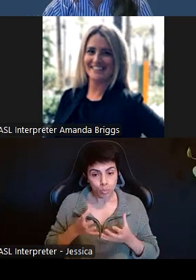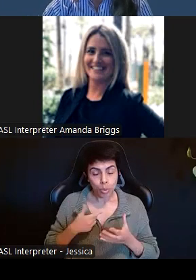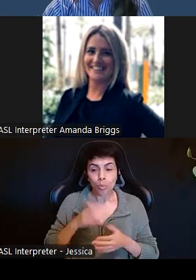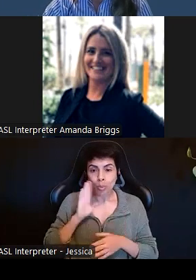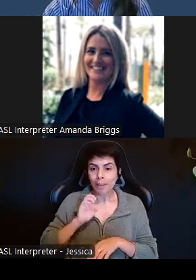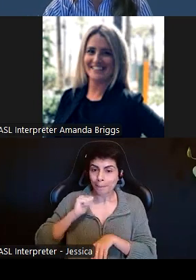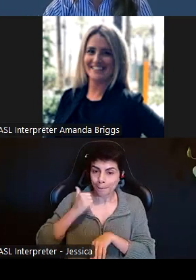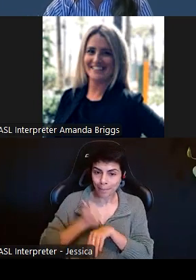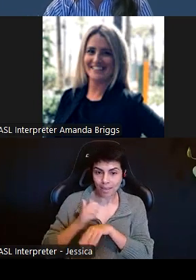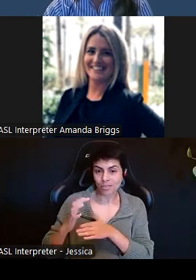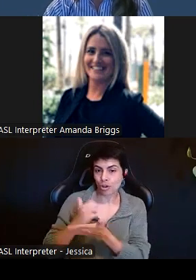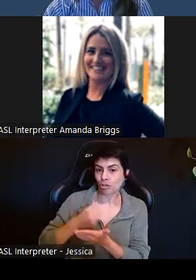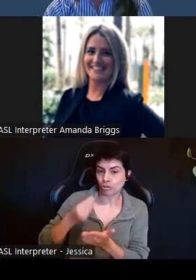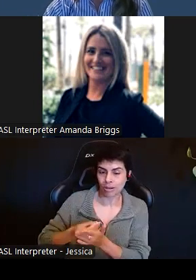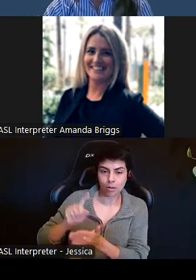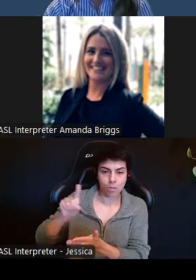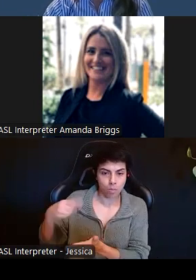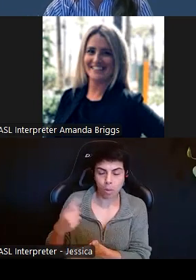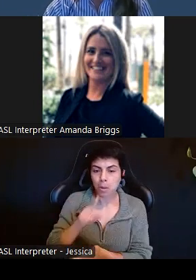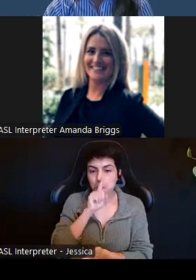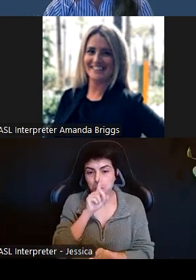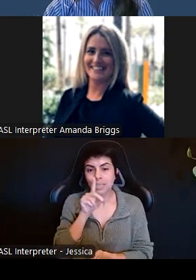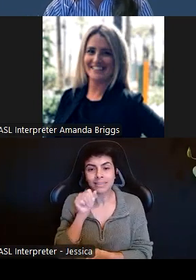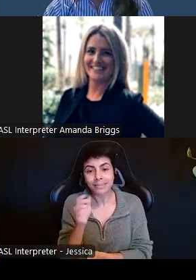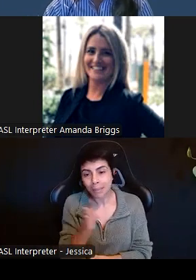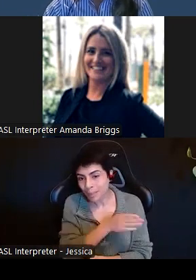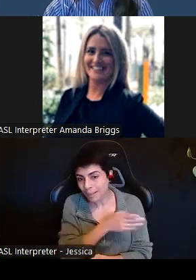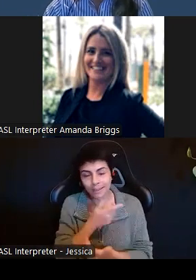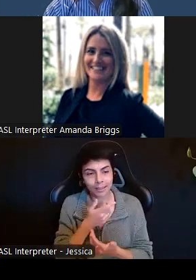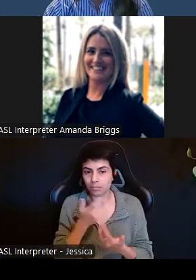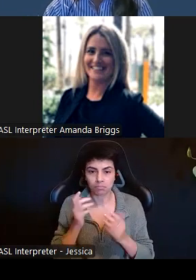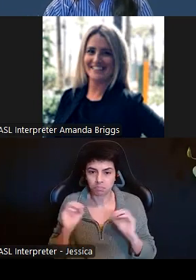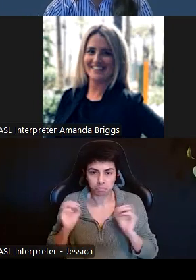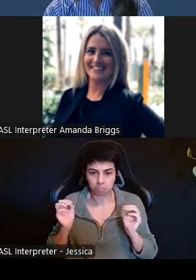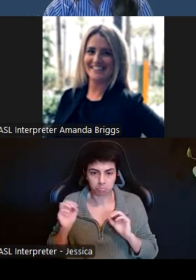it don't go through a disability determination to become eligible.